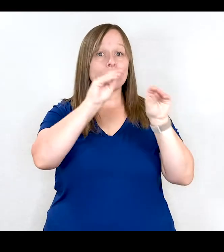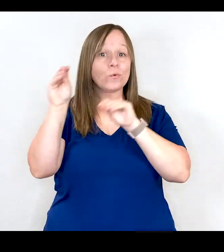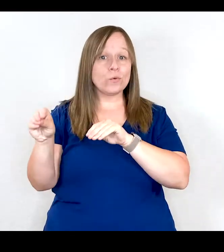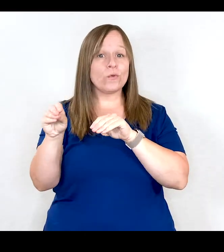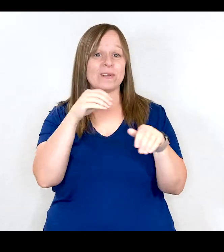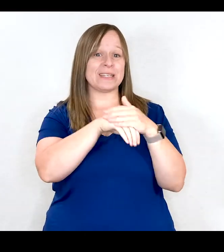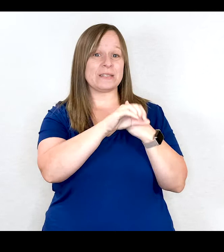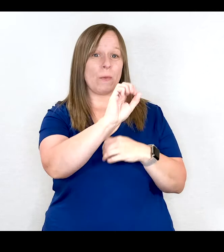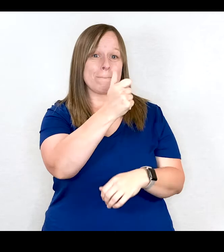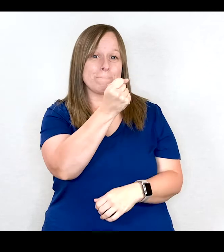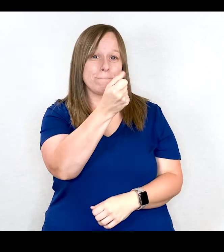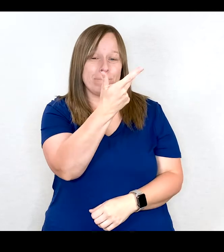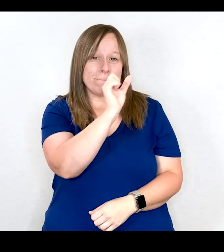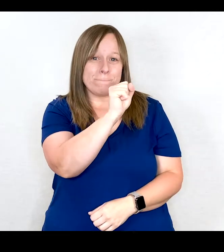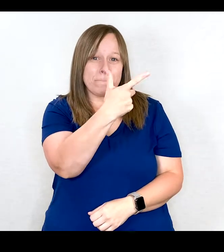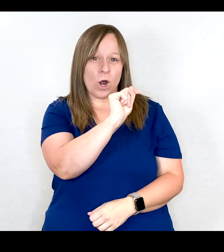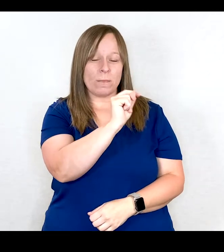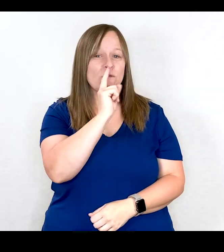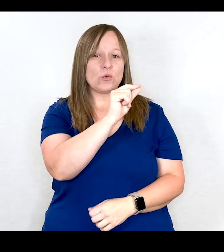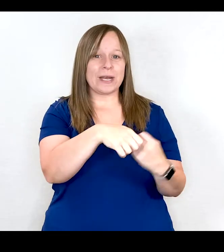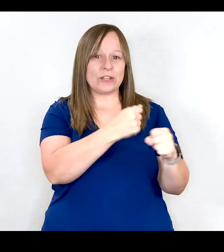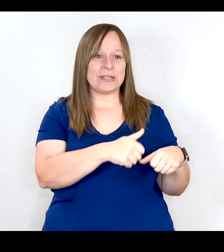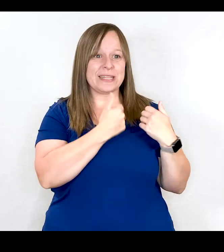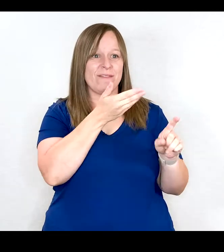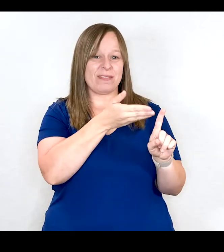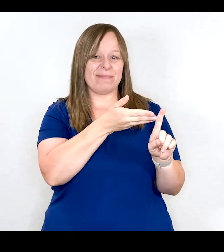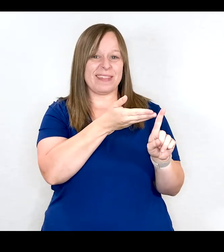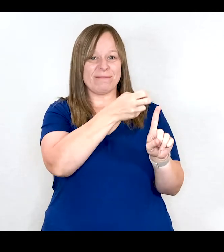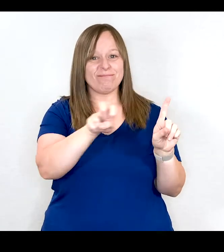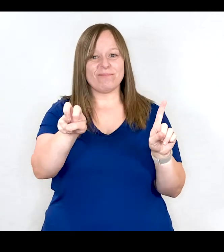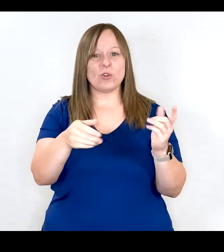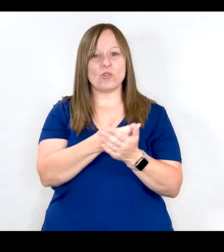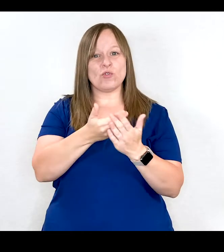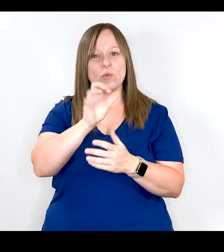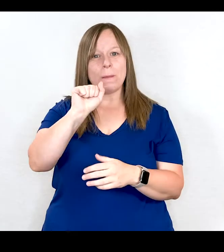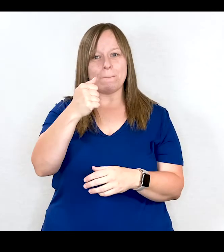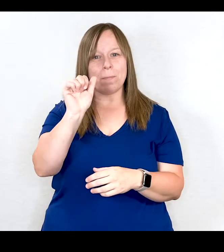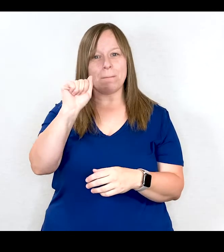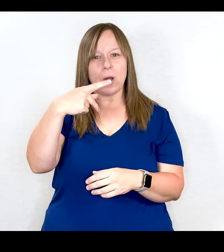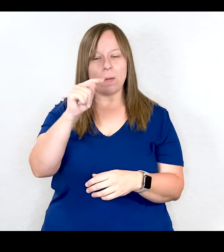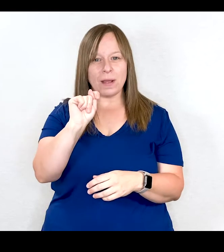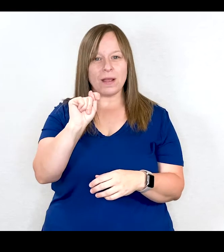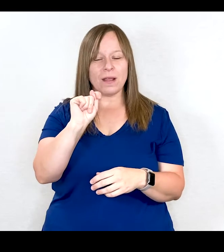I had to move out of an accessible apartment where I've been living for 20 years to a new place